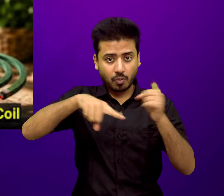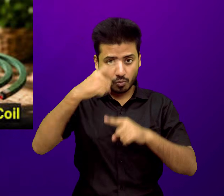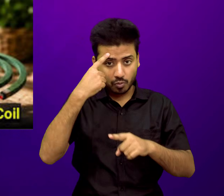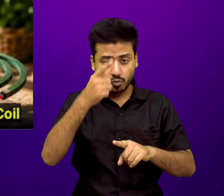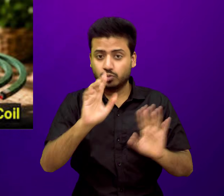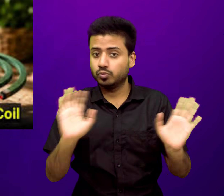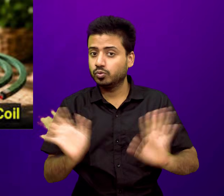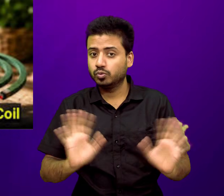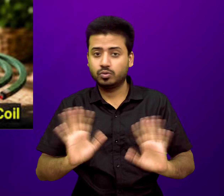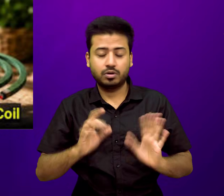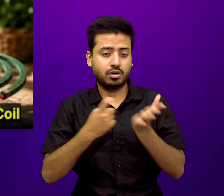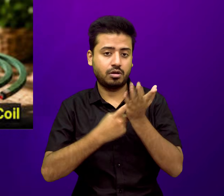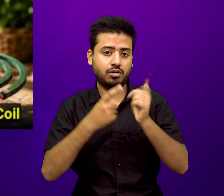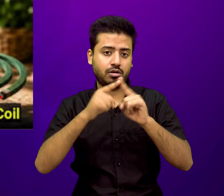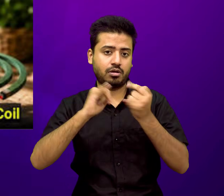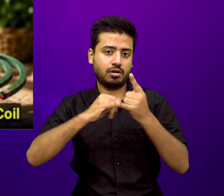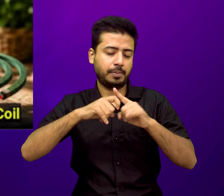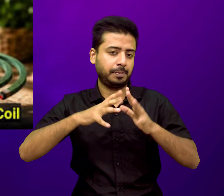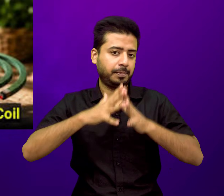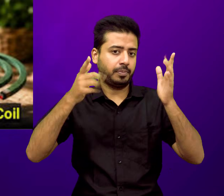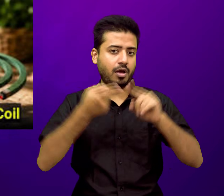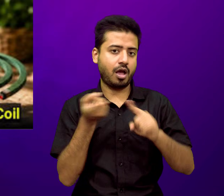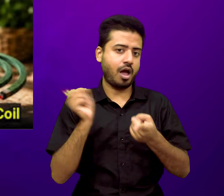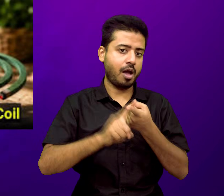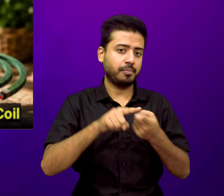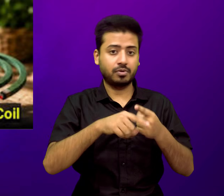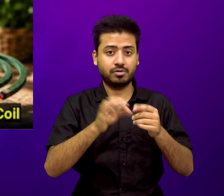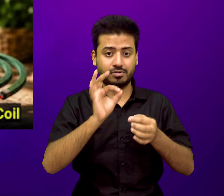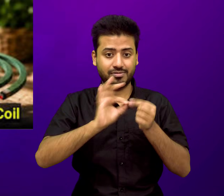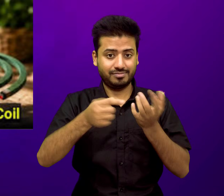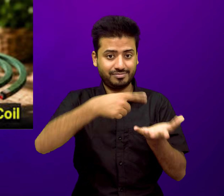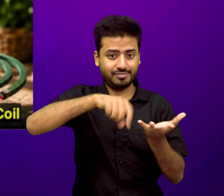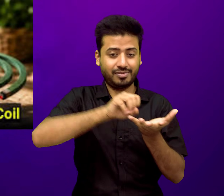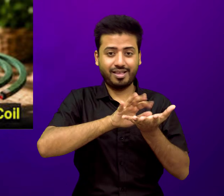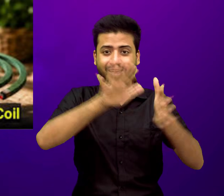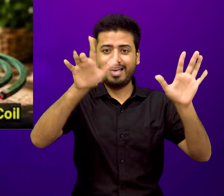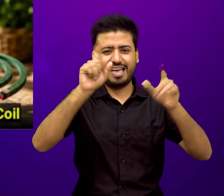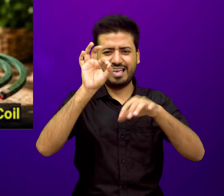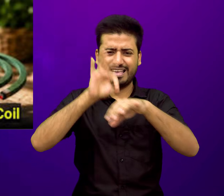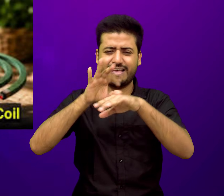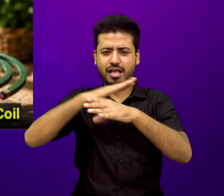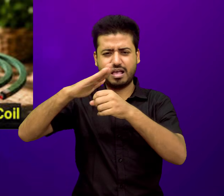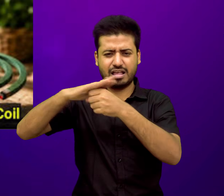Mosquito coils are a staple in many households, especially in tropical and subtropical regions